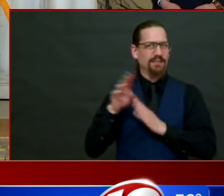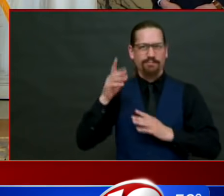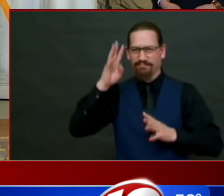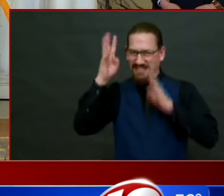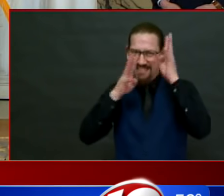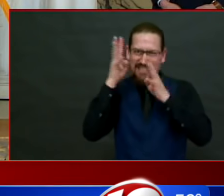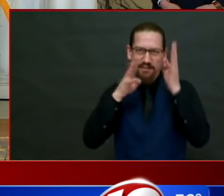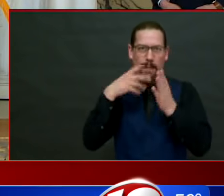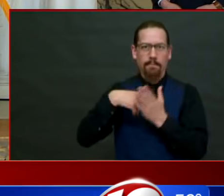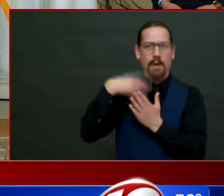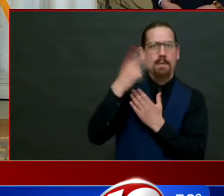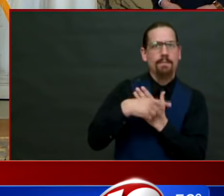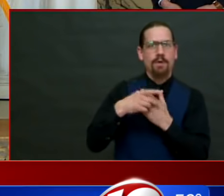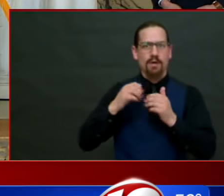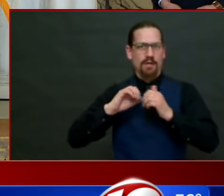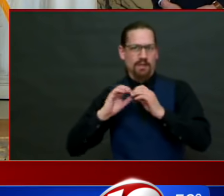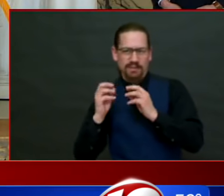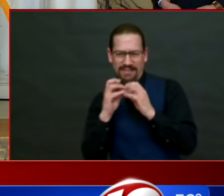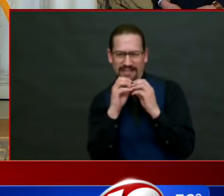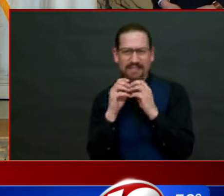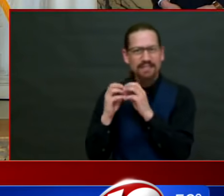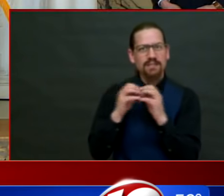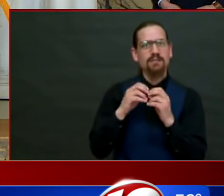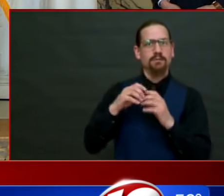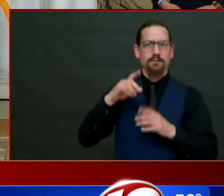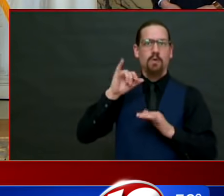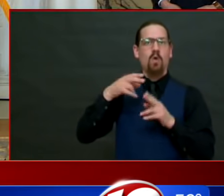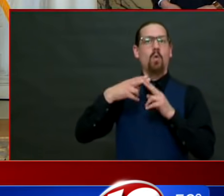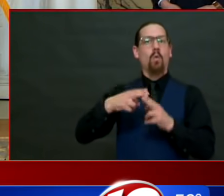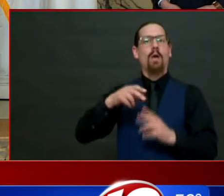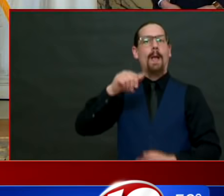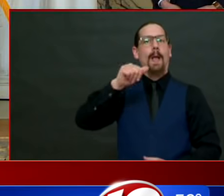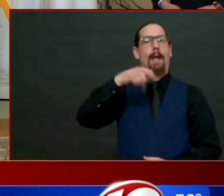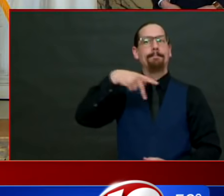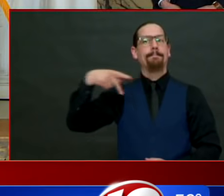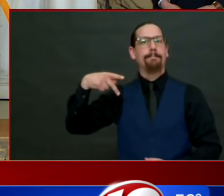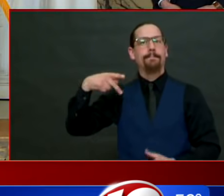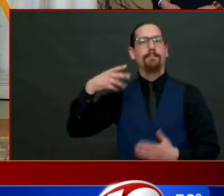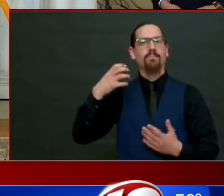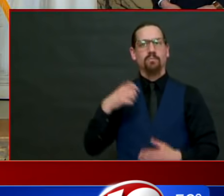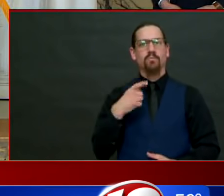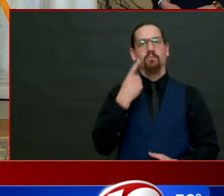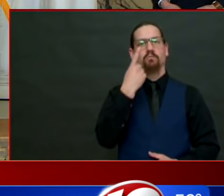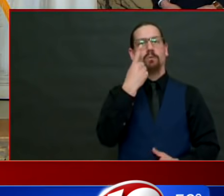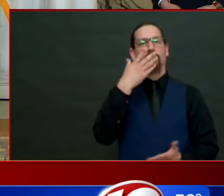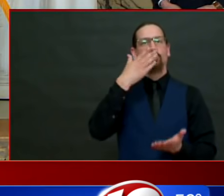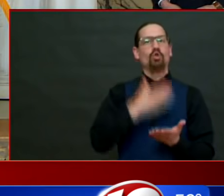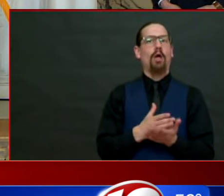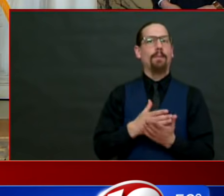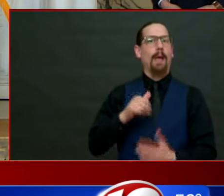PROCESS. EVENTUALLY, WE ARE WORKING ON A